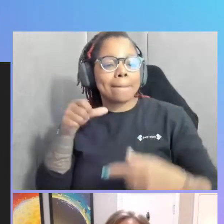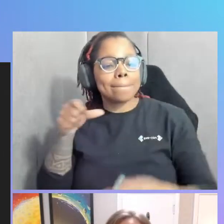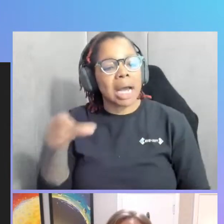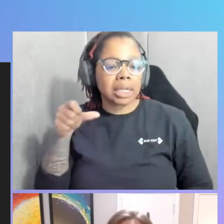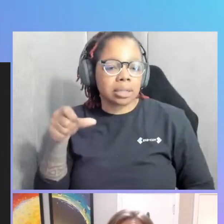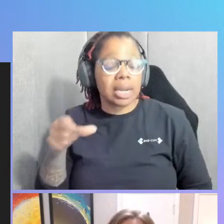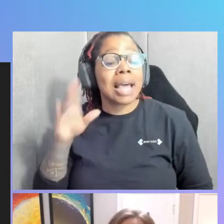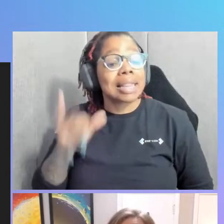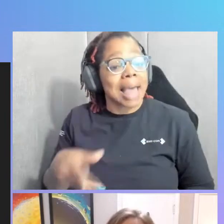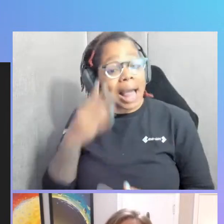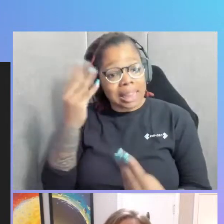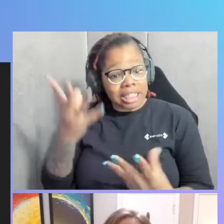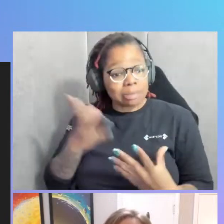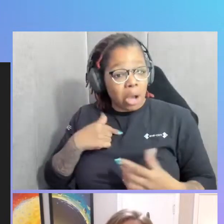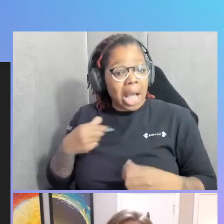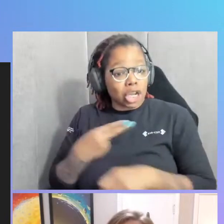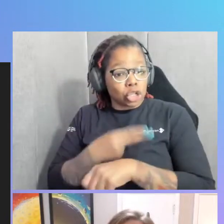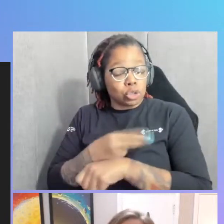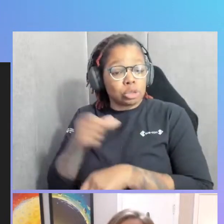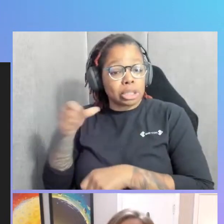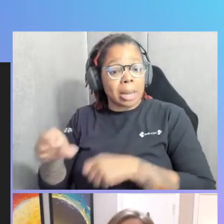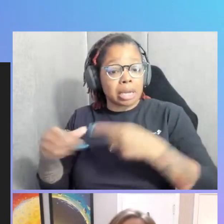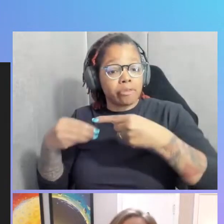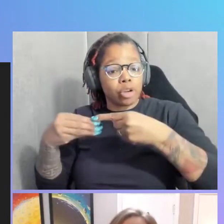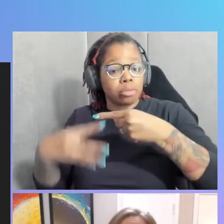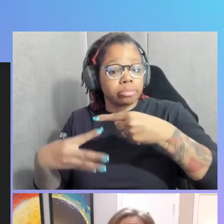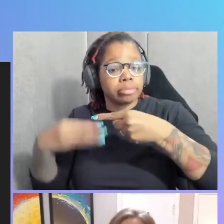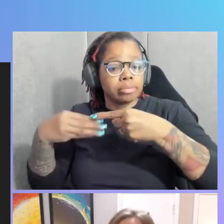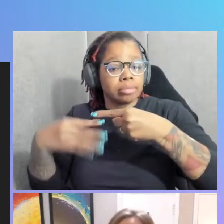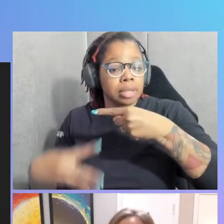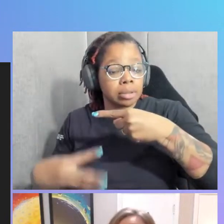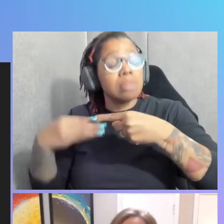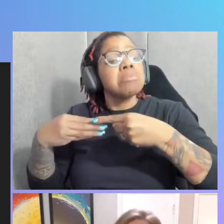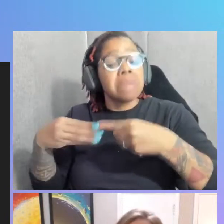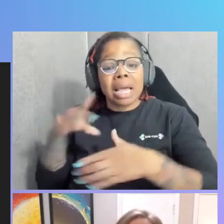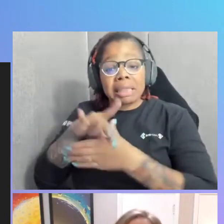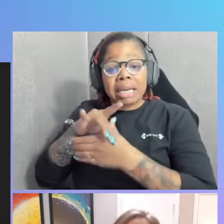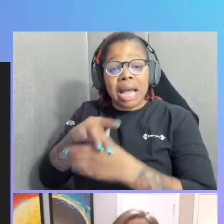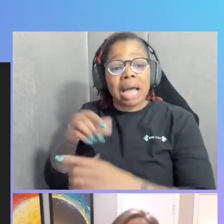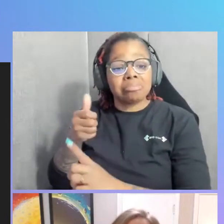button to expand or collapse content, and that the content is